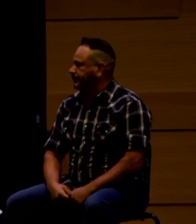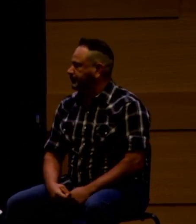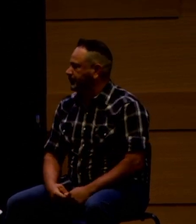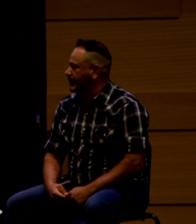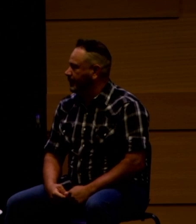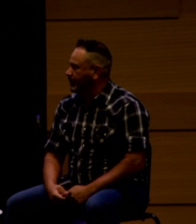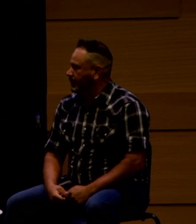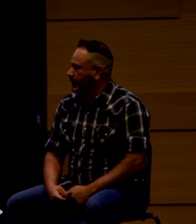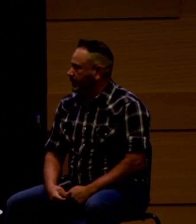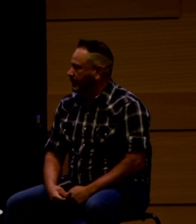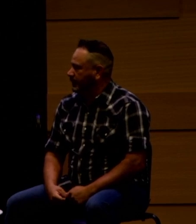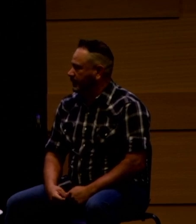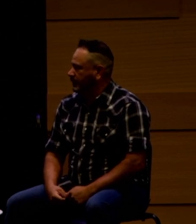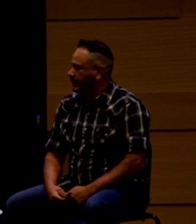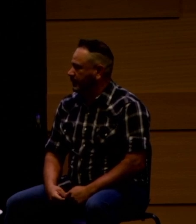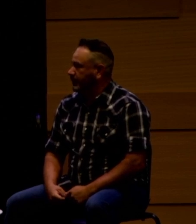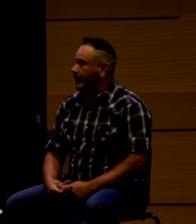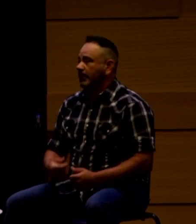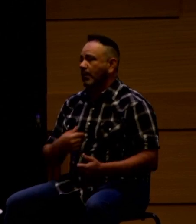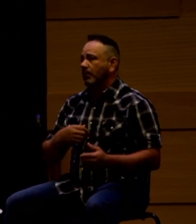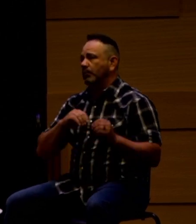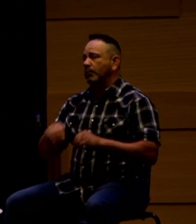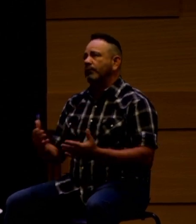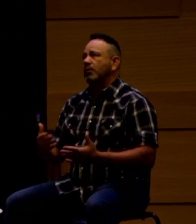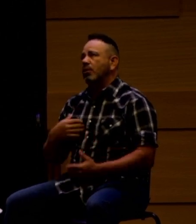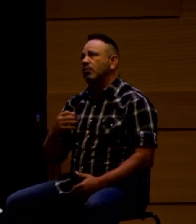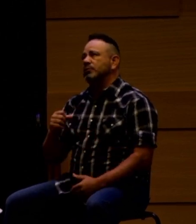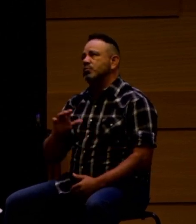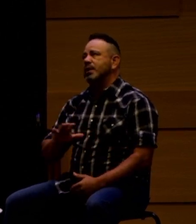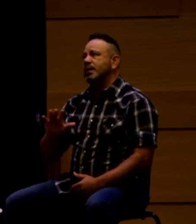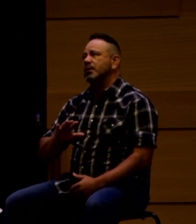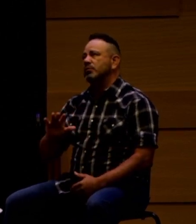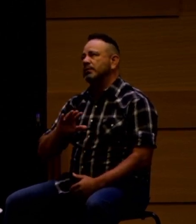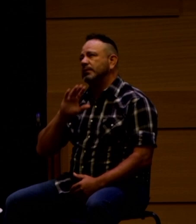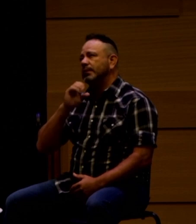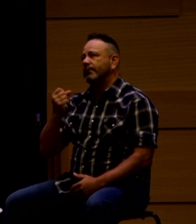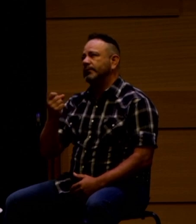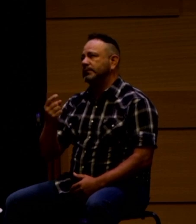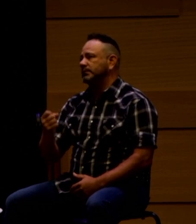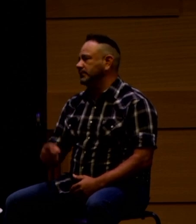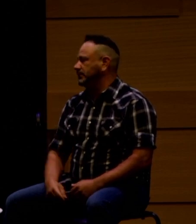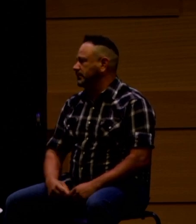Zade Garica: How old were you when you moved here? Paco Garcia: I moved here when I was about 11.